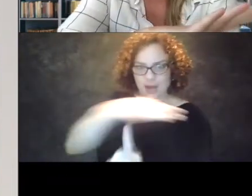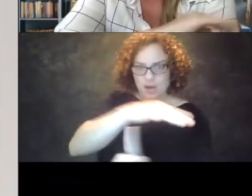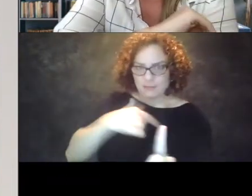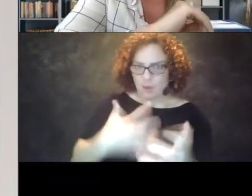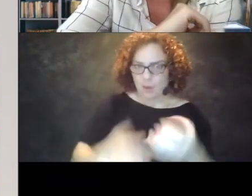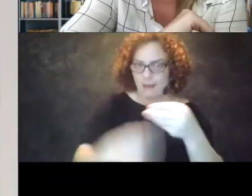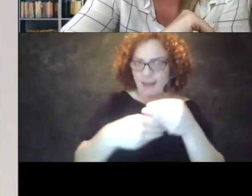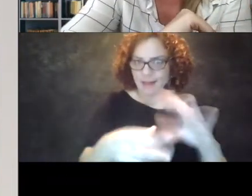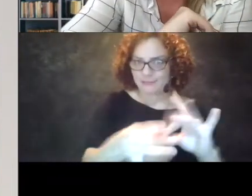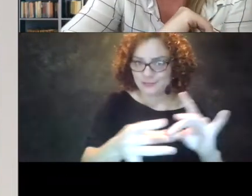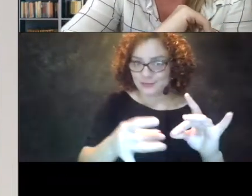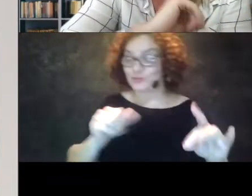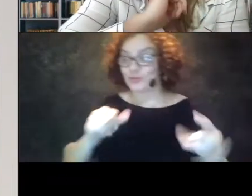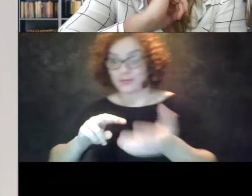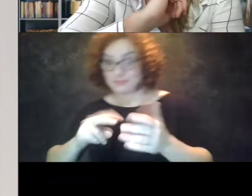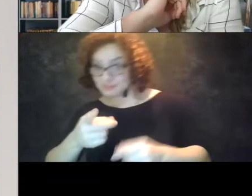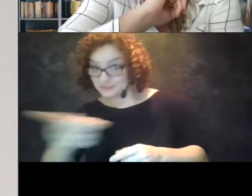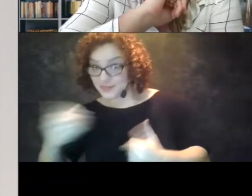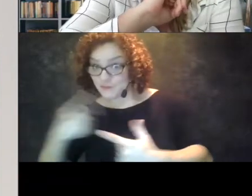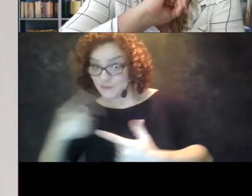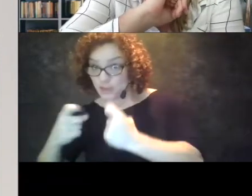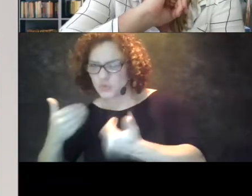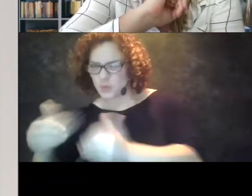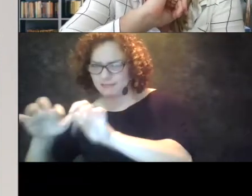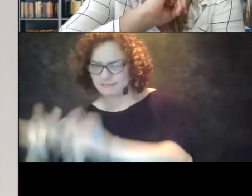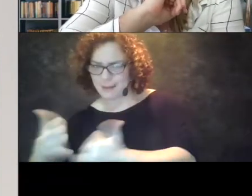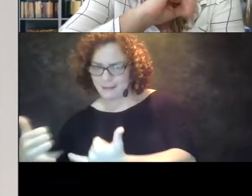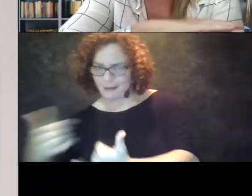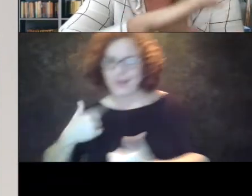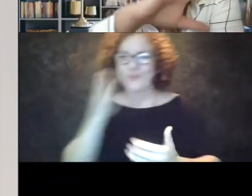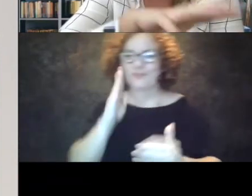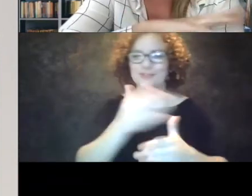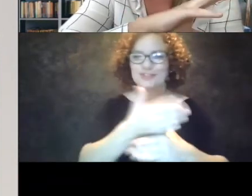it now because I'll just share a couple more examples of how important it is to kind of